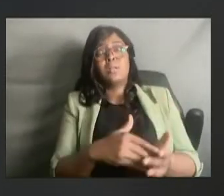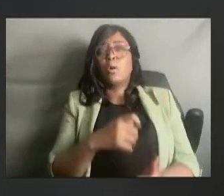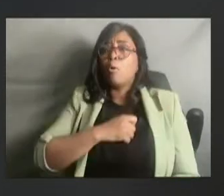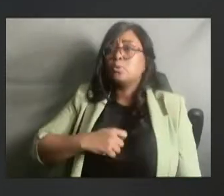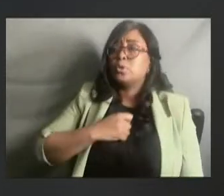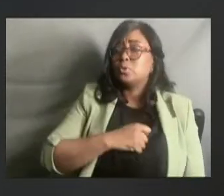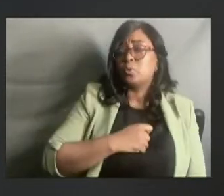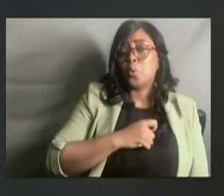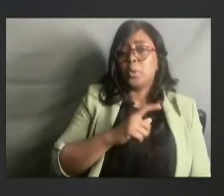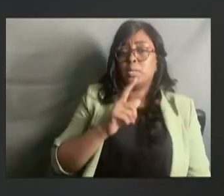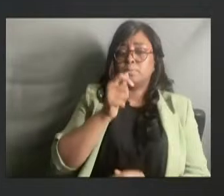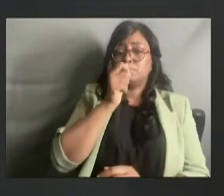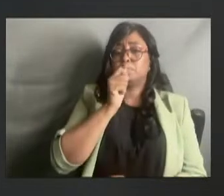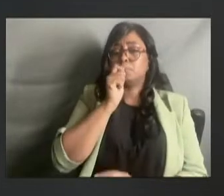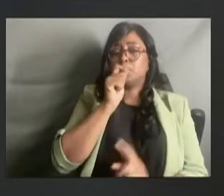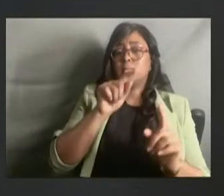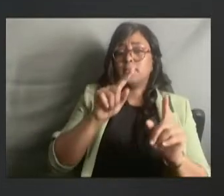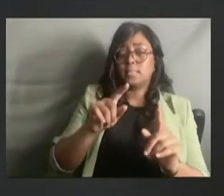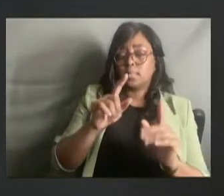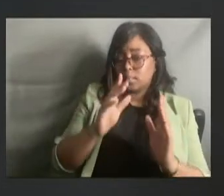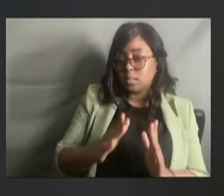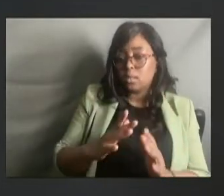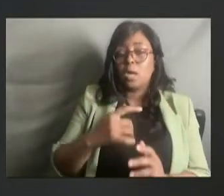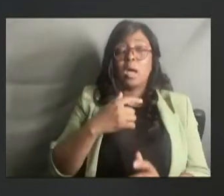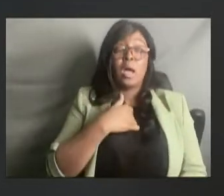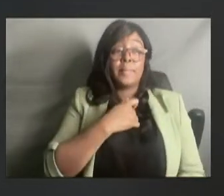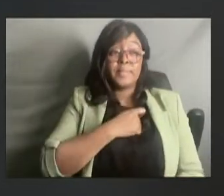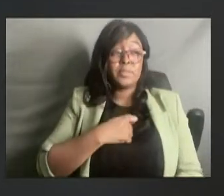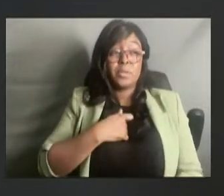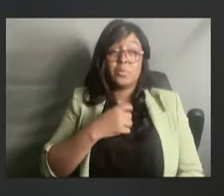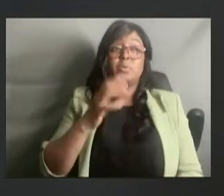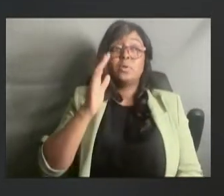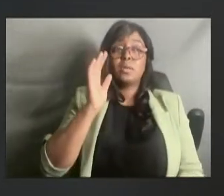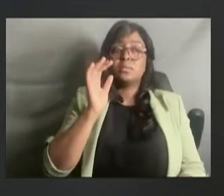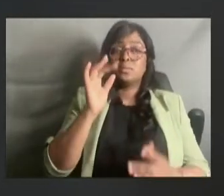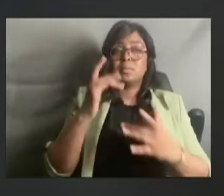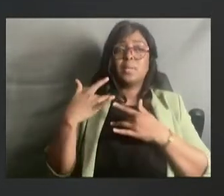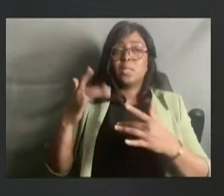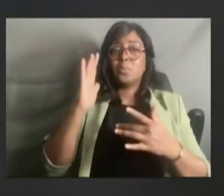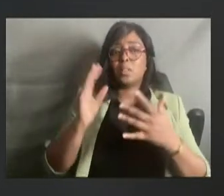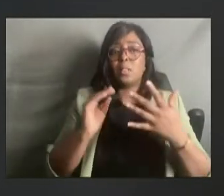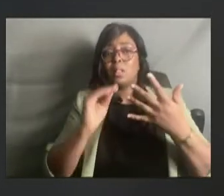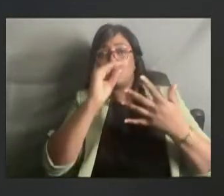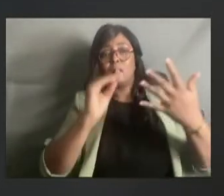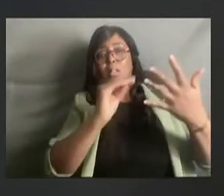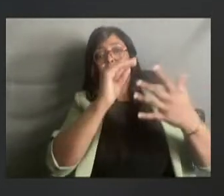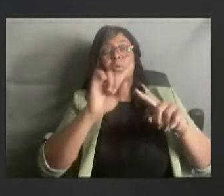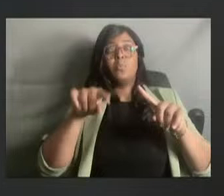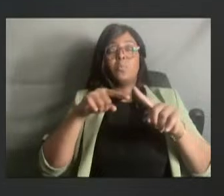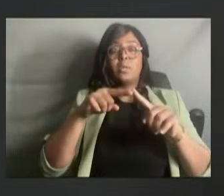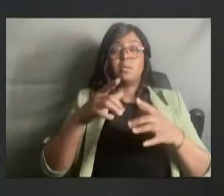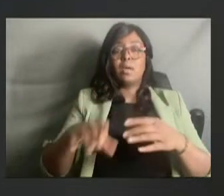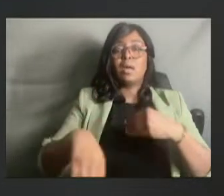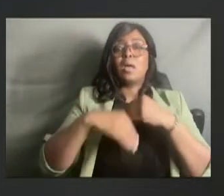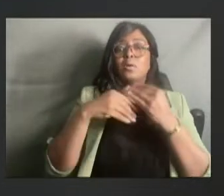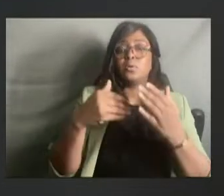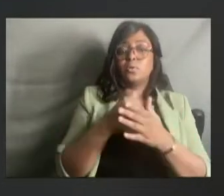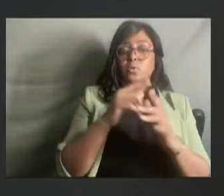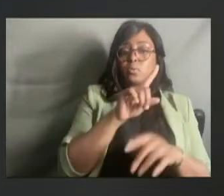oh. And I it I apologize. This jumps around a little bit when